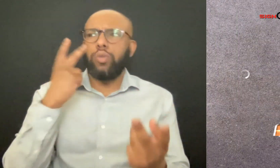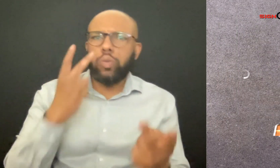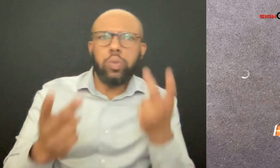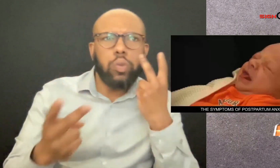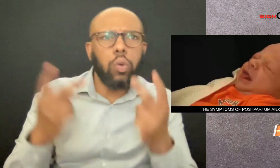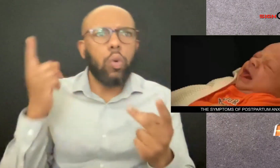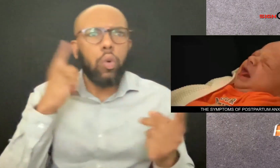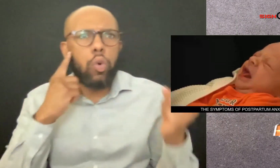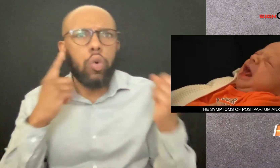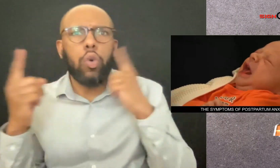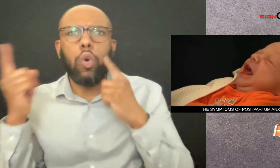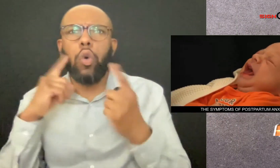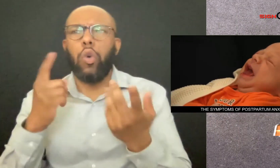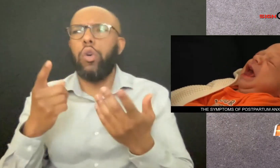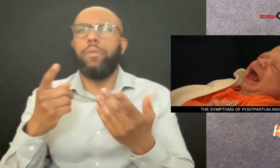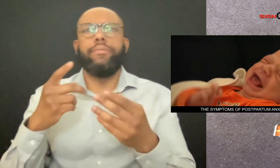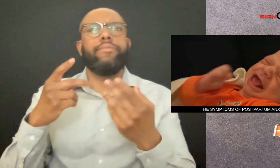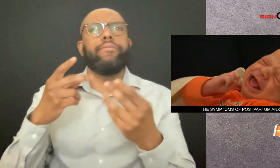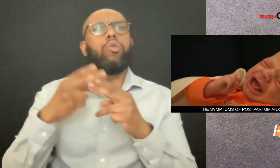You've heard a lot about postpartum depression.